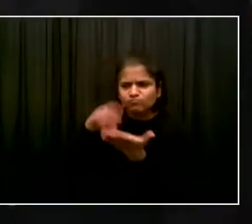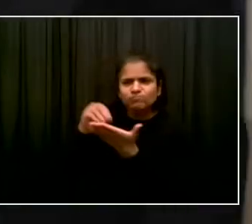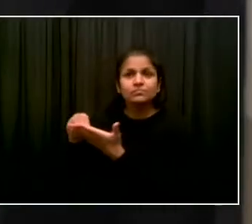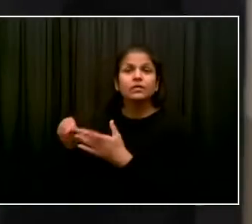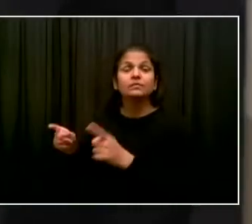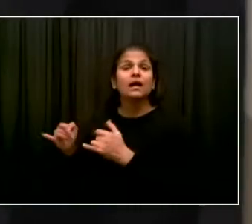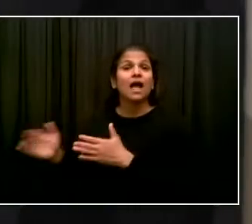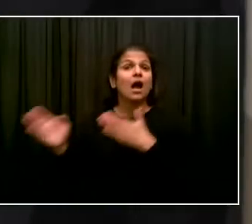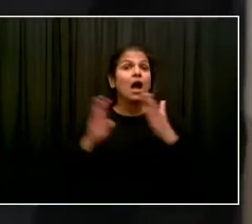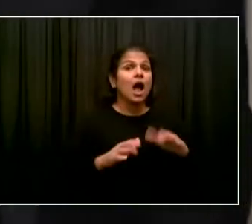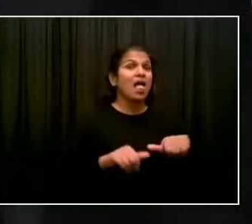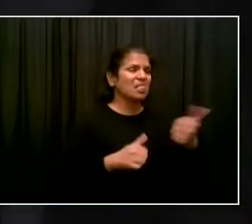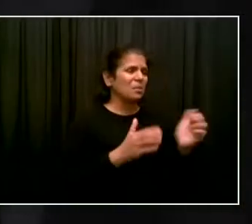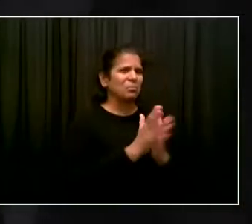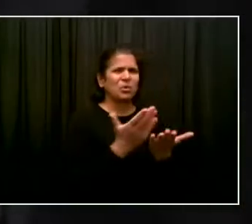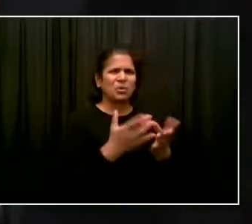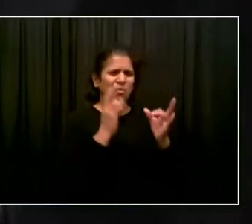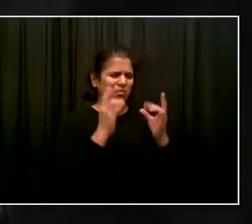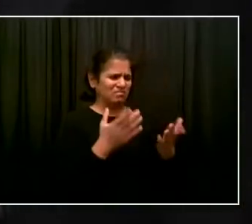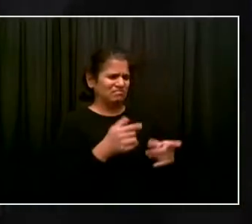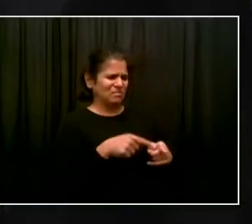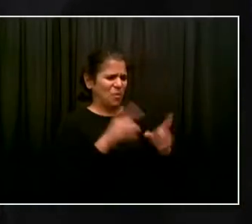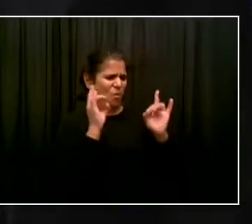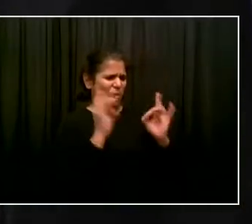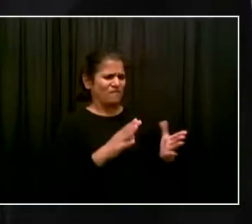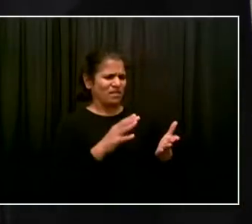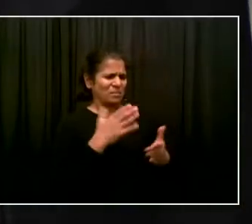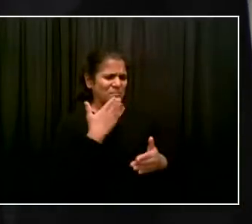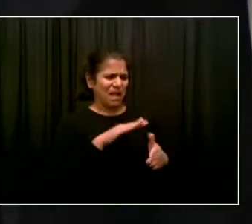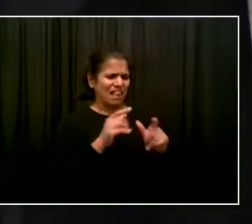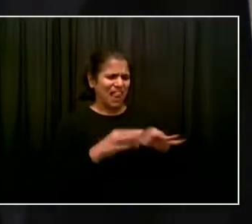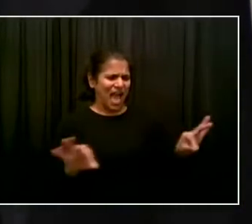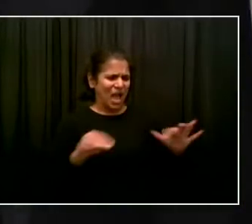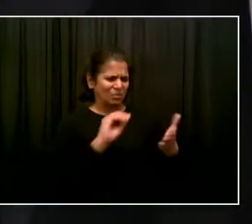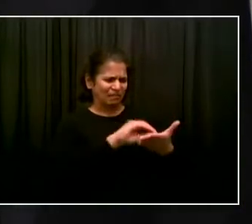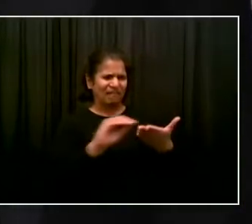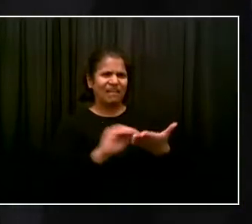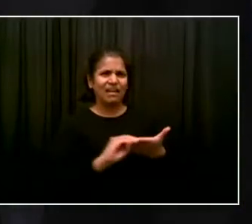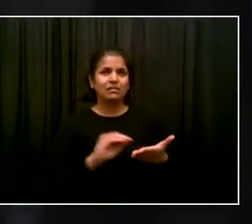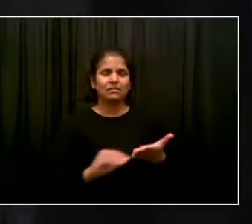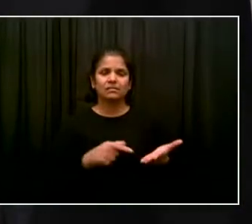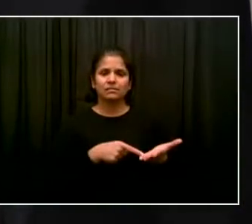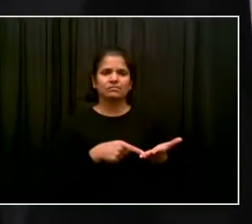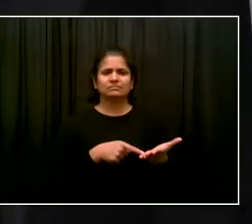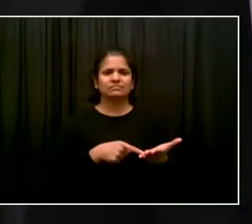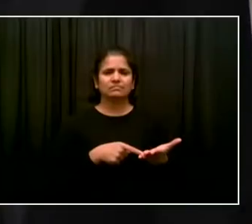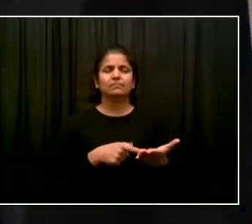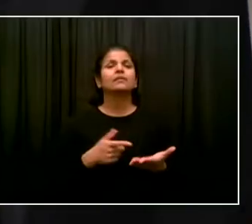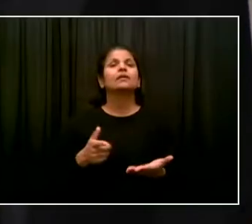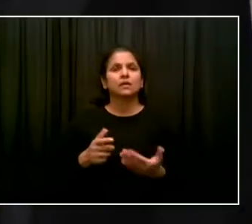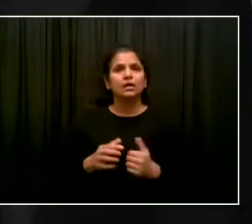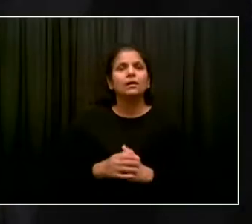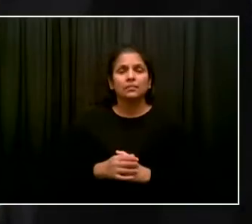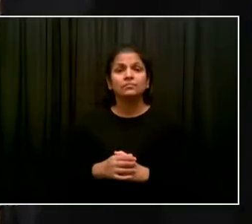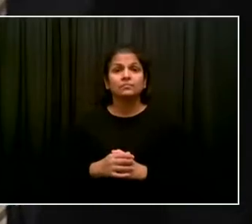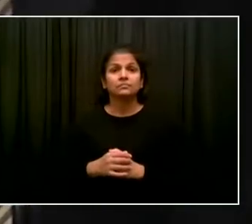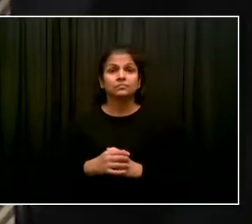WS AEDUCATION ALL OF MY AUNTS AND UNCLES.